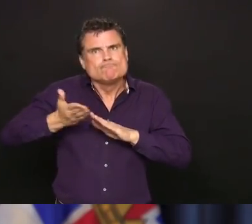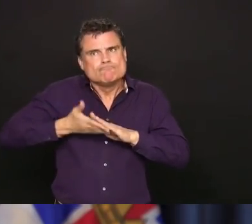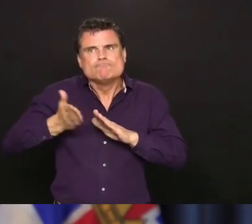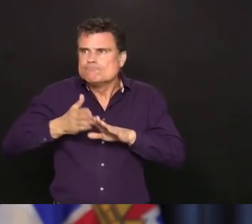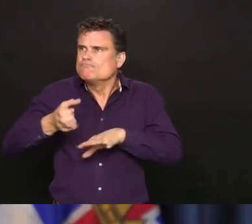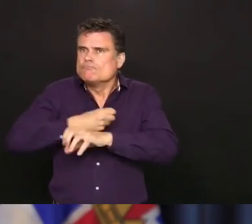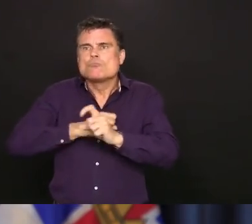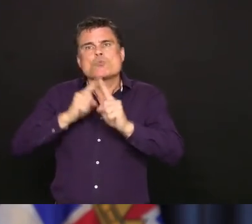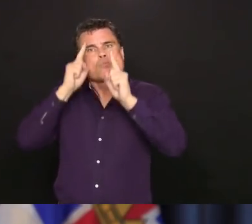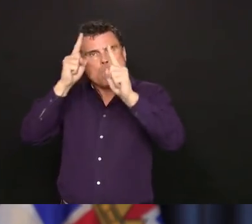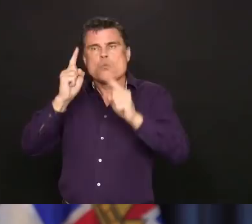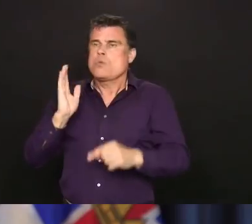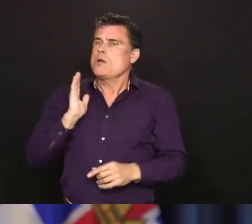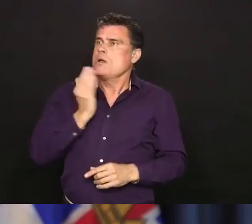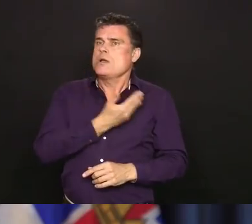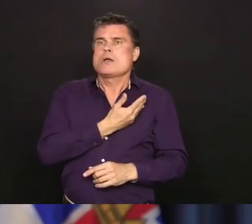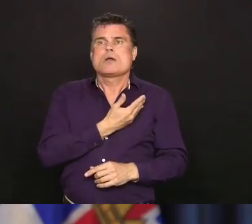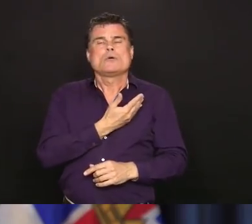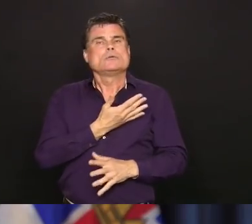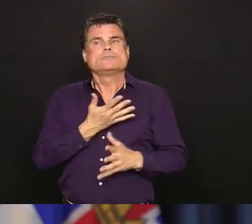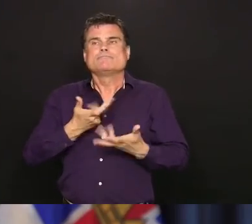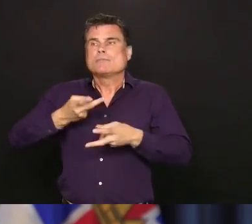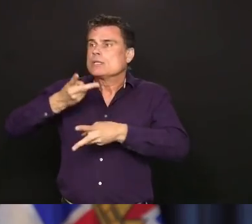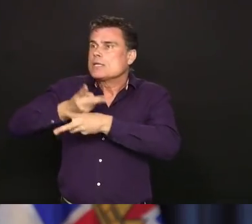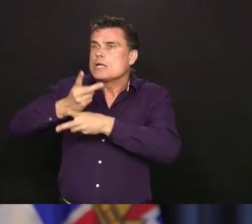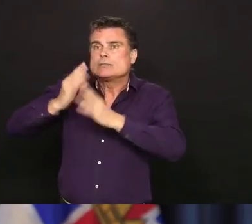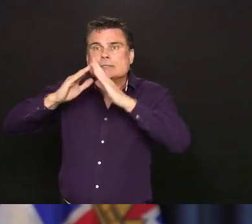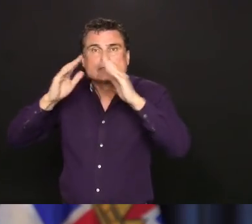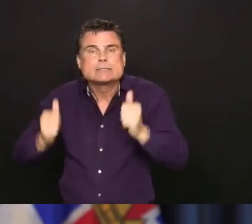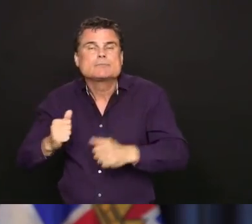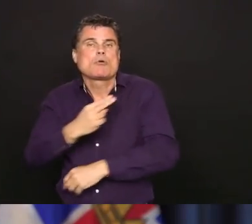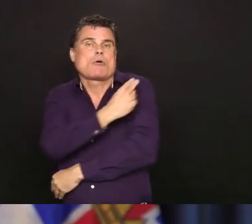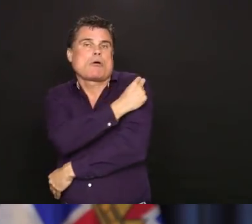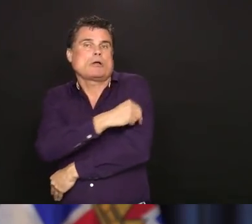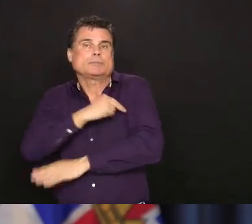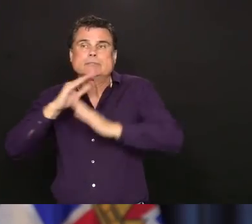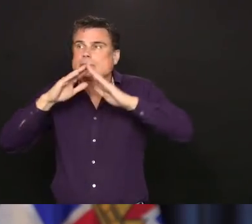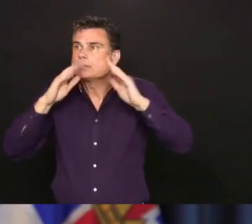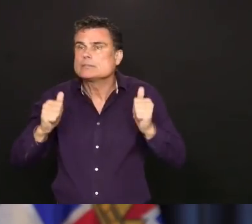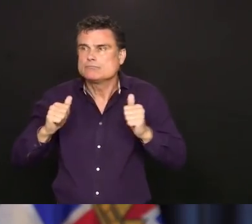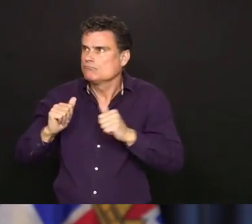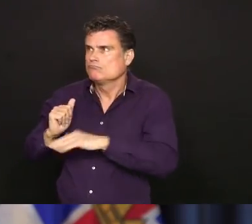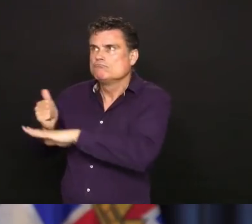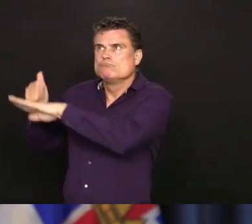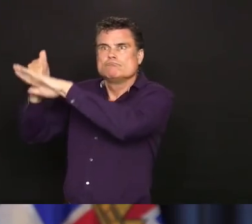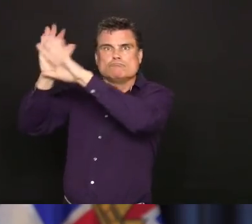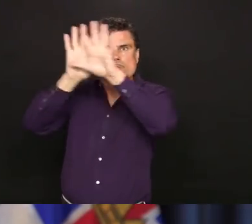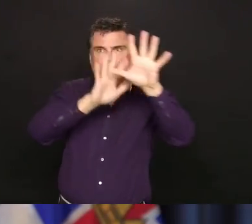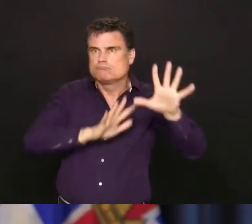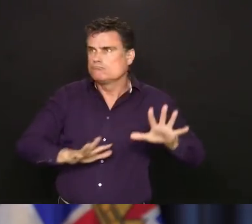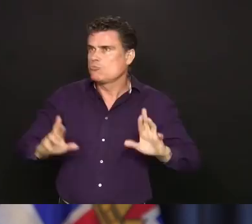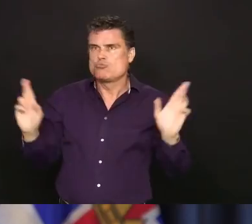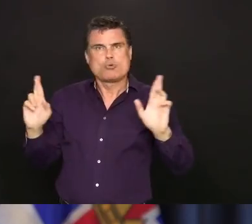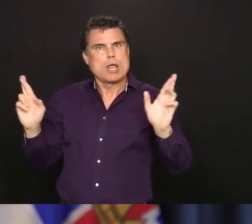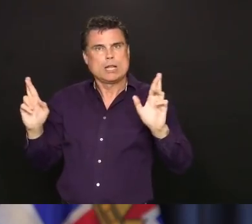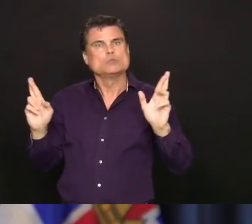primary care in particular at a time when primary care and UPCCs have shown their worth is continuing to